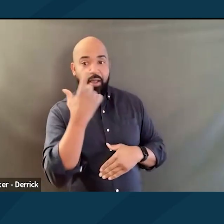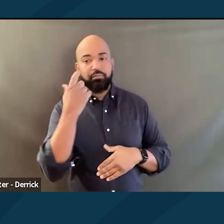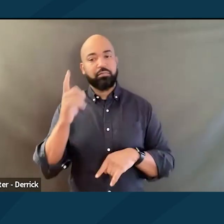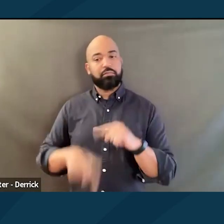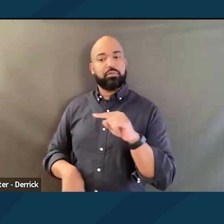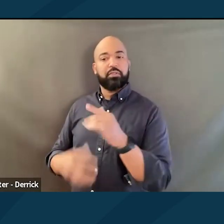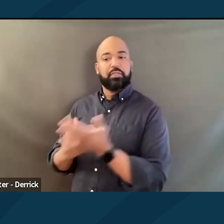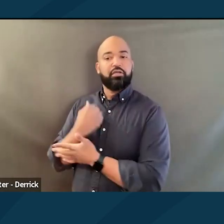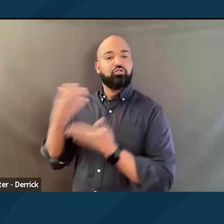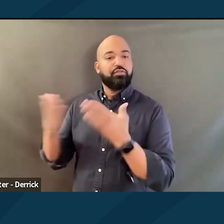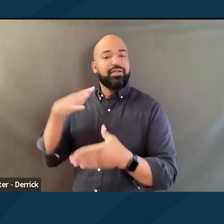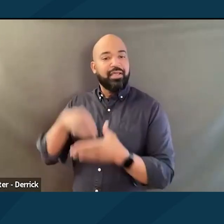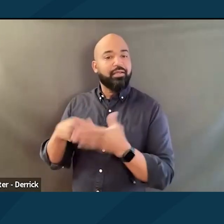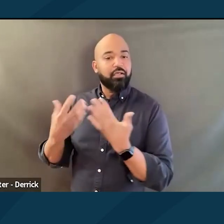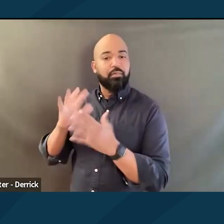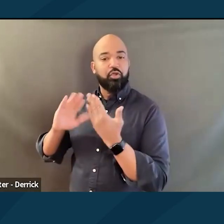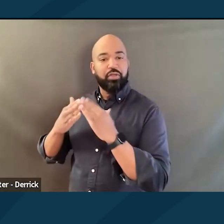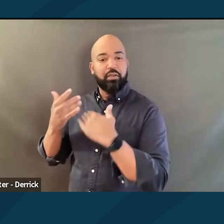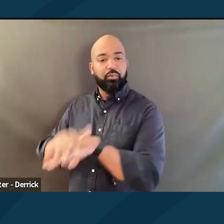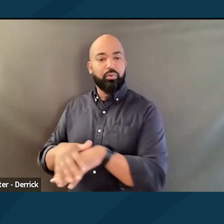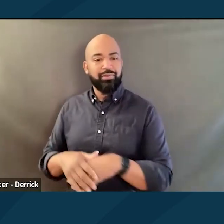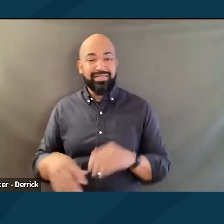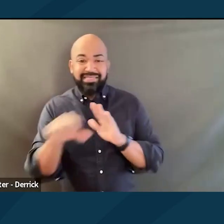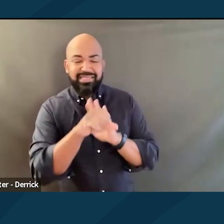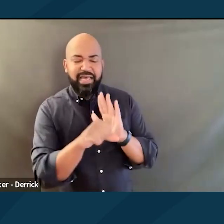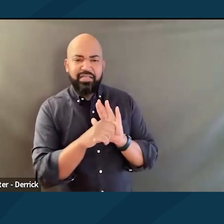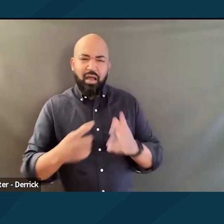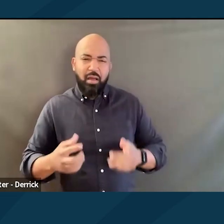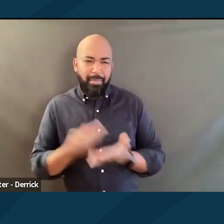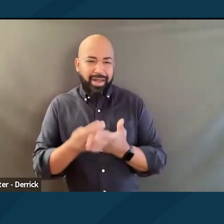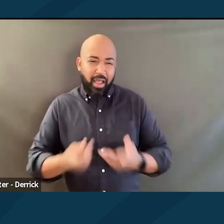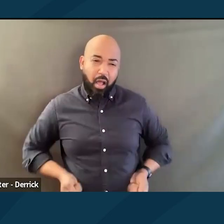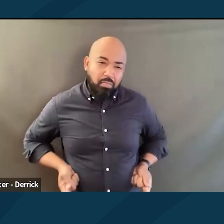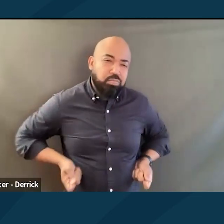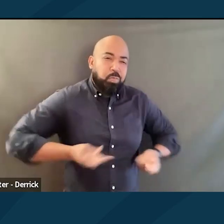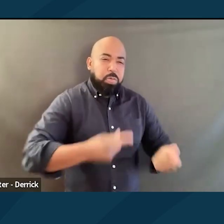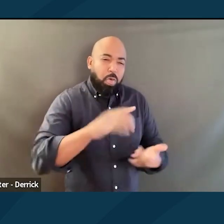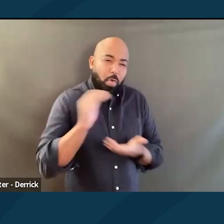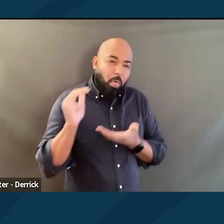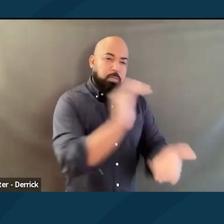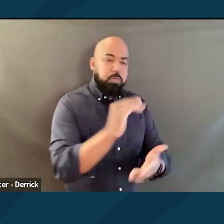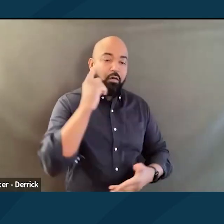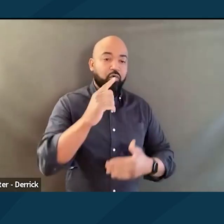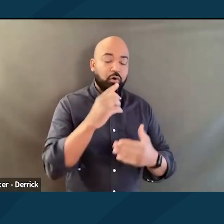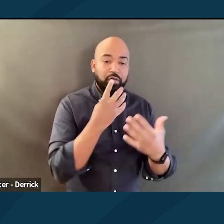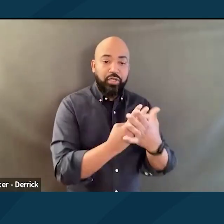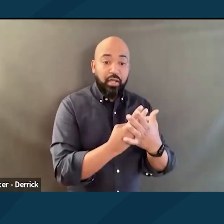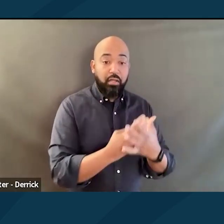States spend a lot of money on jails. Medicaid helps keep people out of jail, particularly